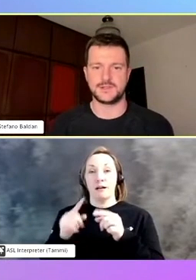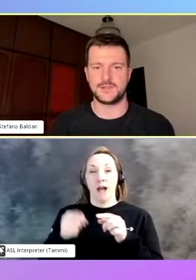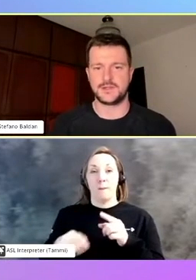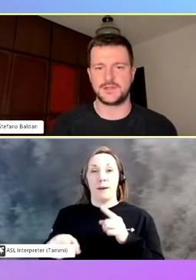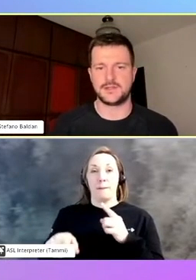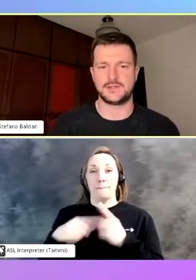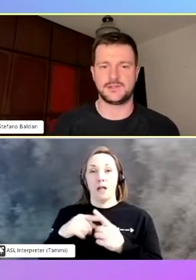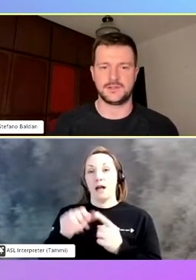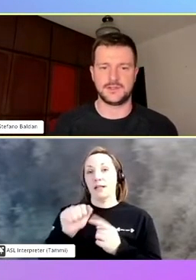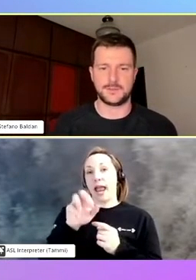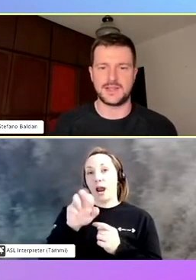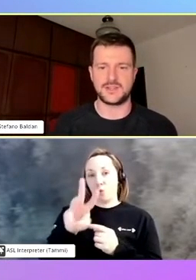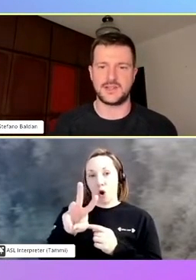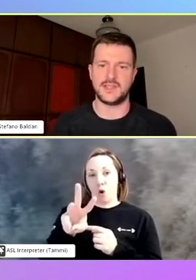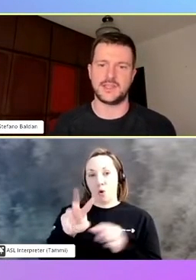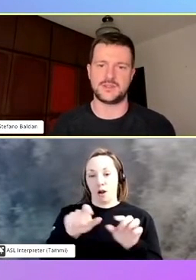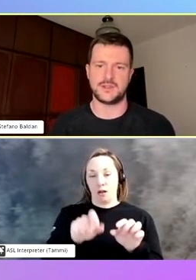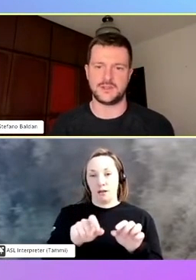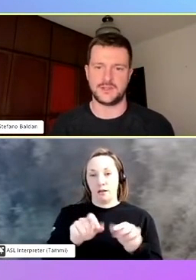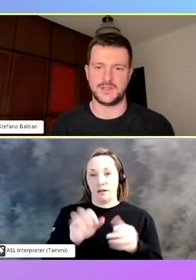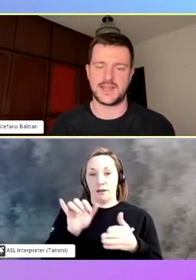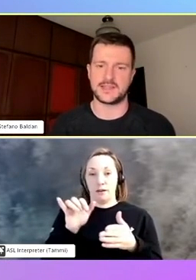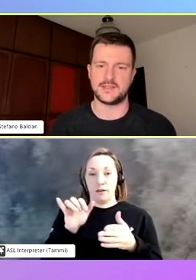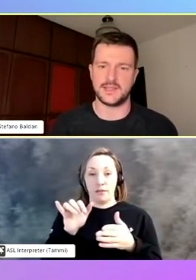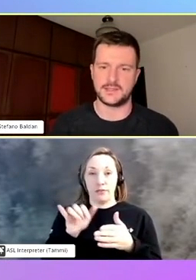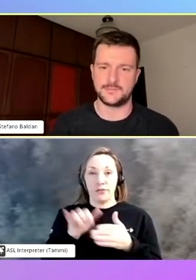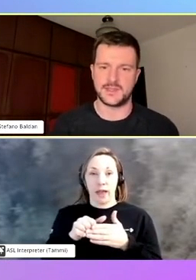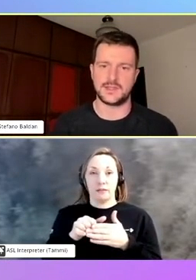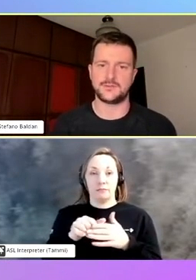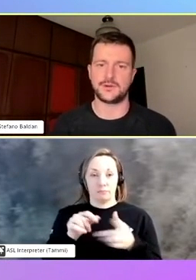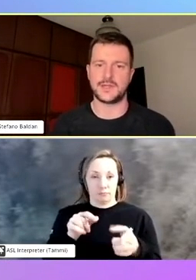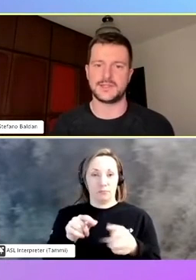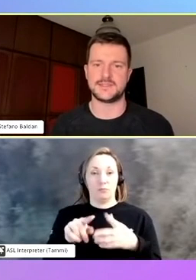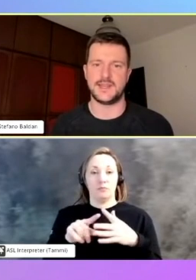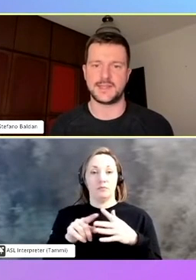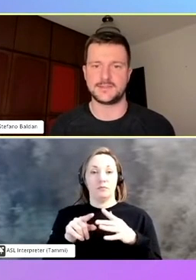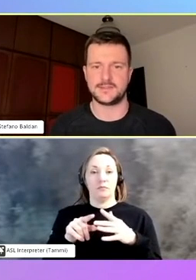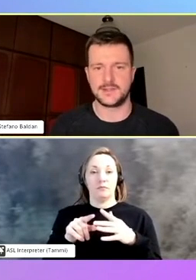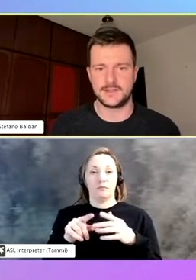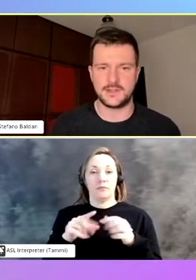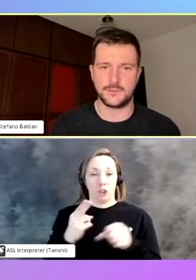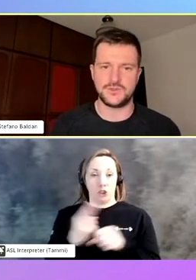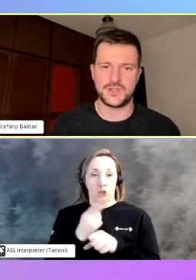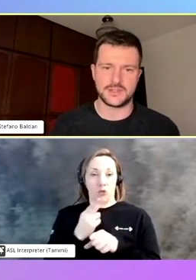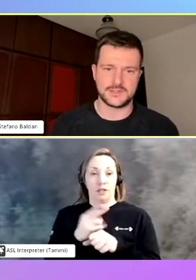we have an exciting opportunity to unlock collaboration for everyone?